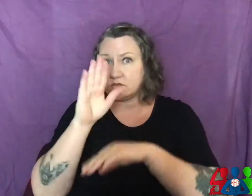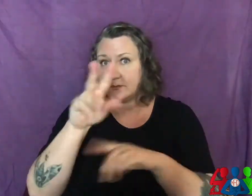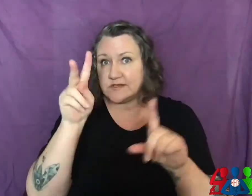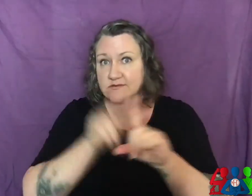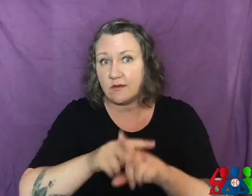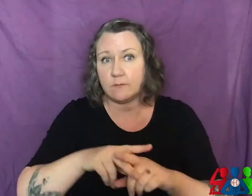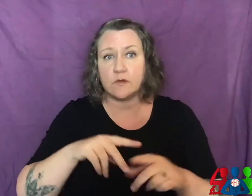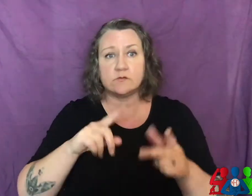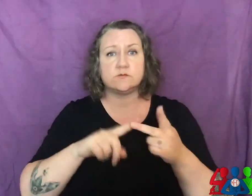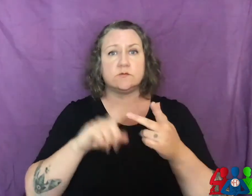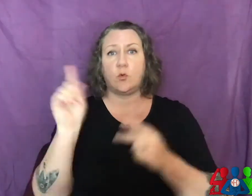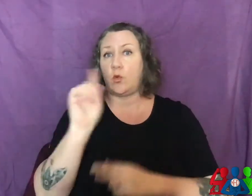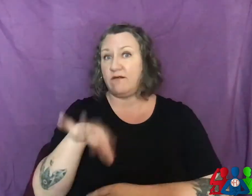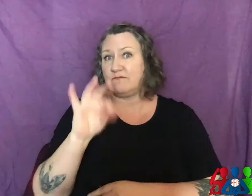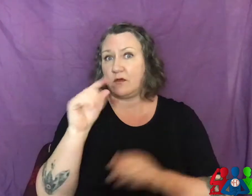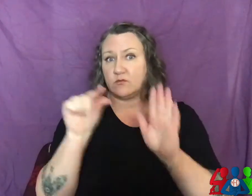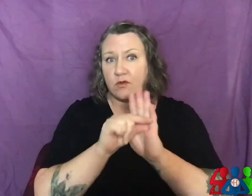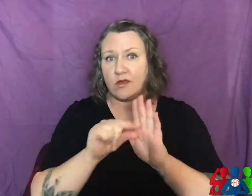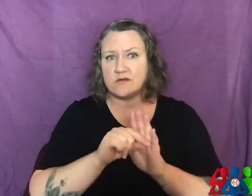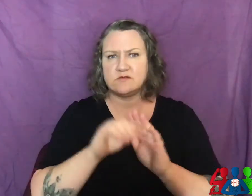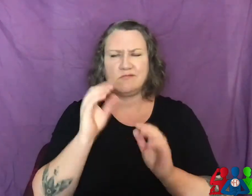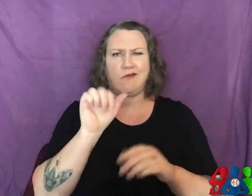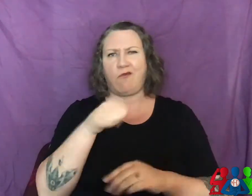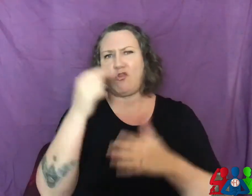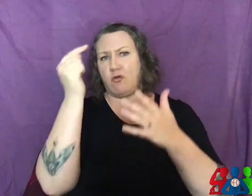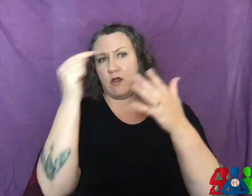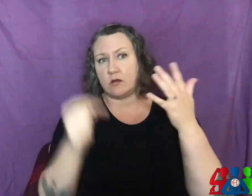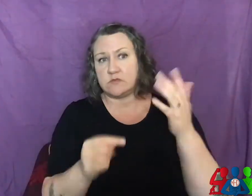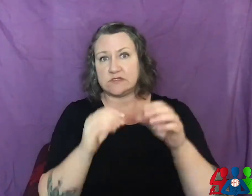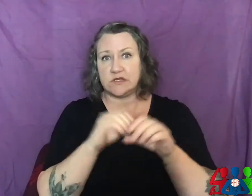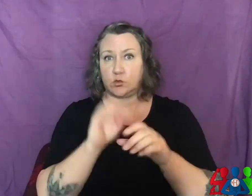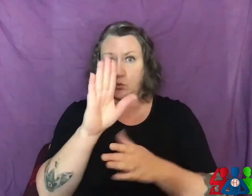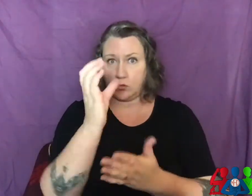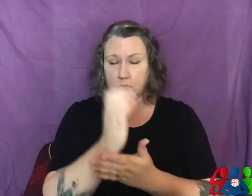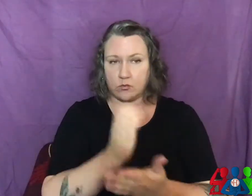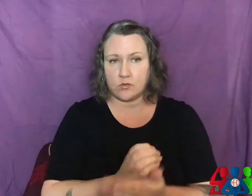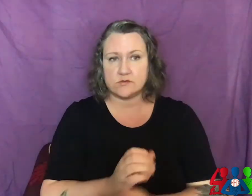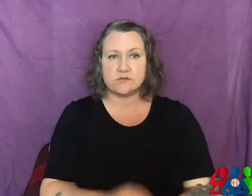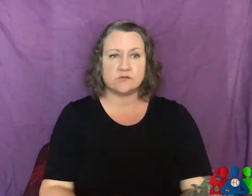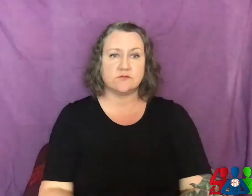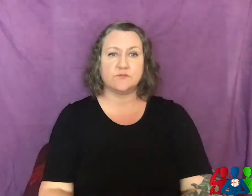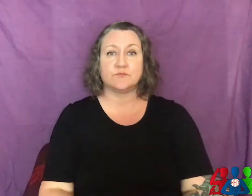that they know where to find resources, where they can submit assignments, and find their